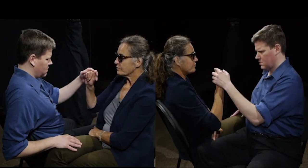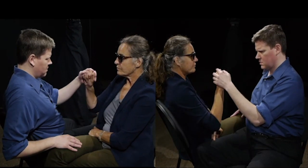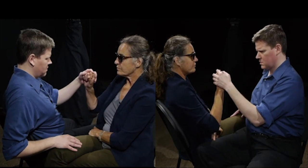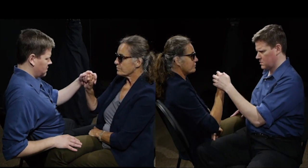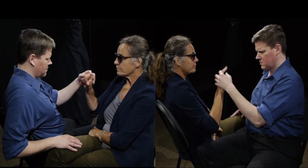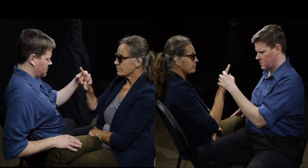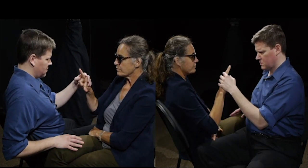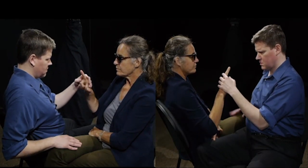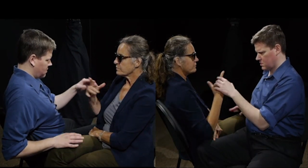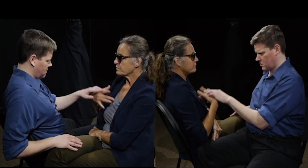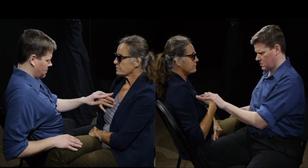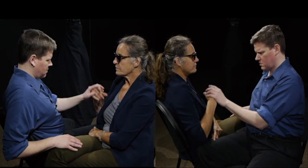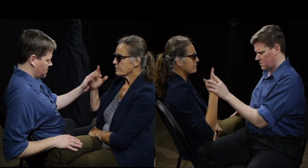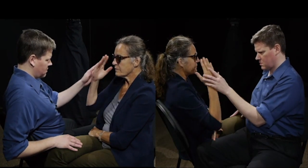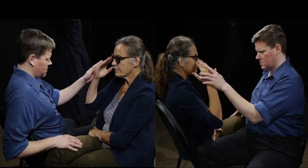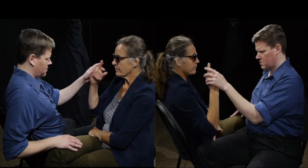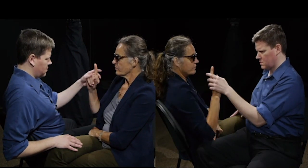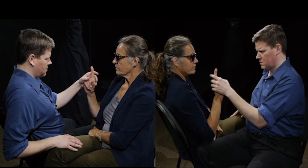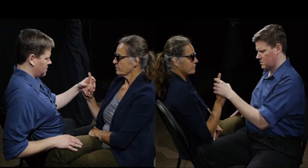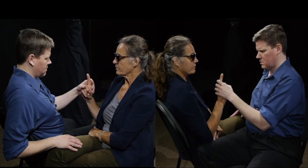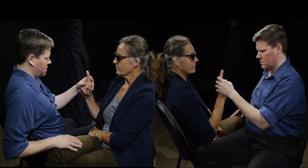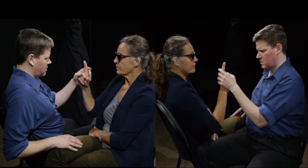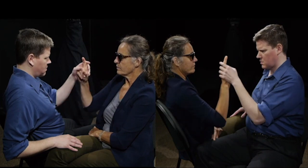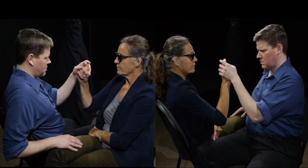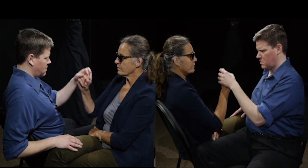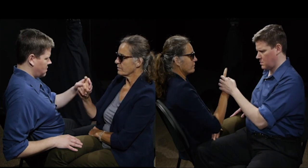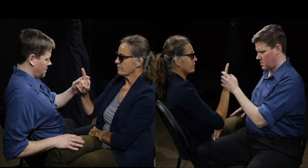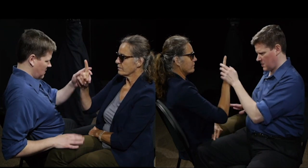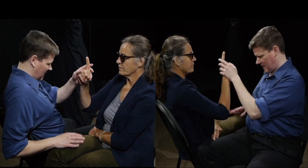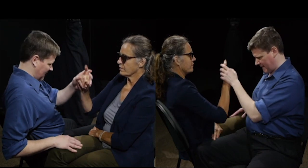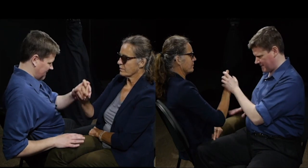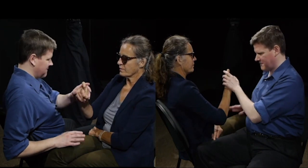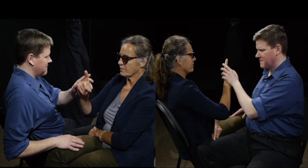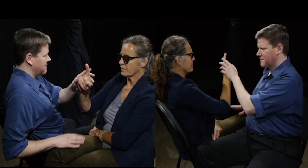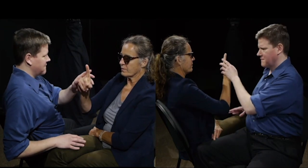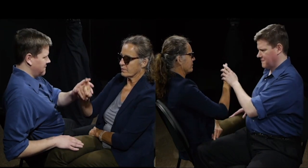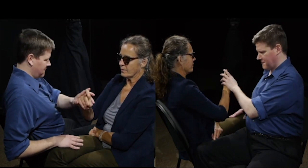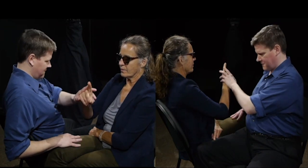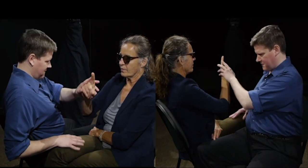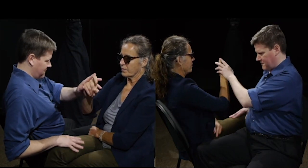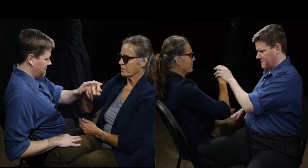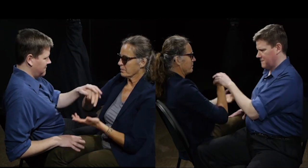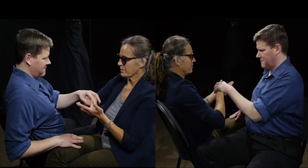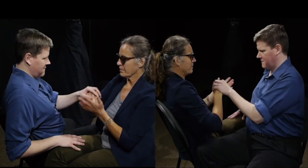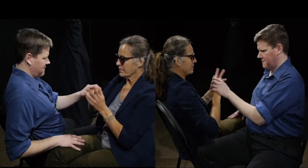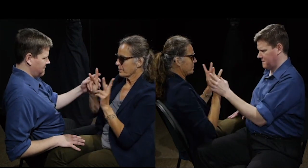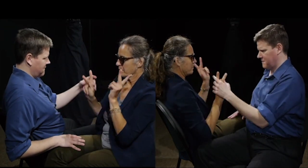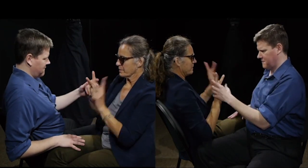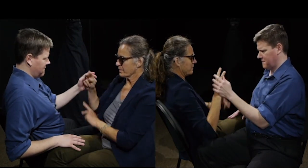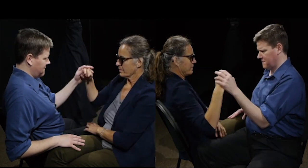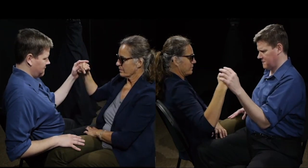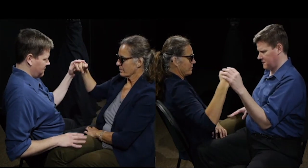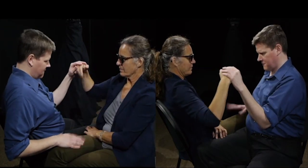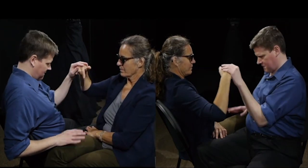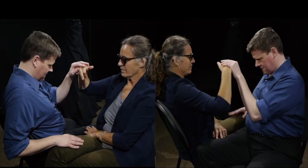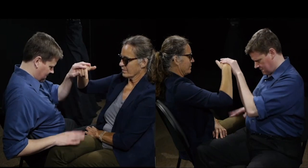indicating a person walking with the index finger or "1" handshape like this. That ASL sign isn't clear to us. To simply substitute the ASL handshape